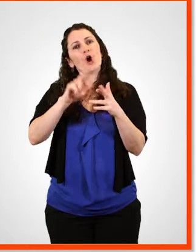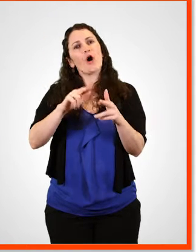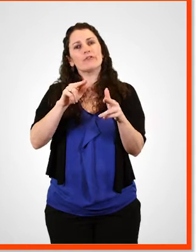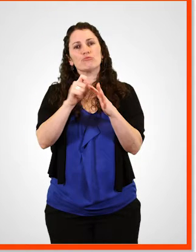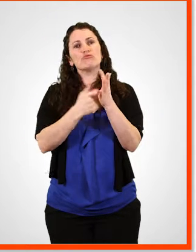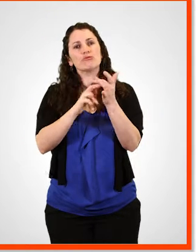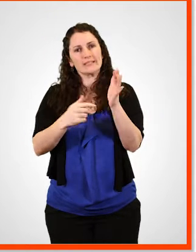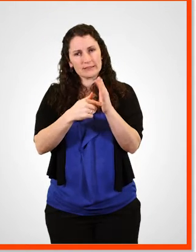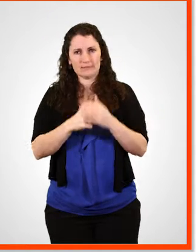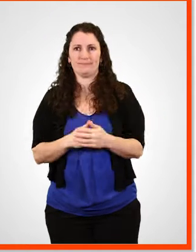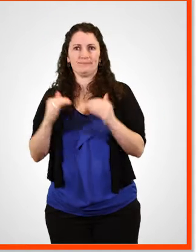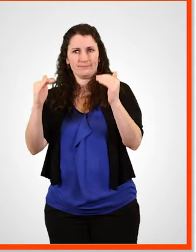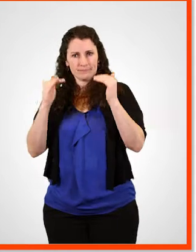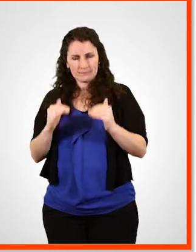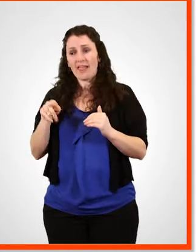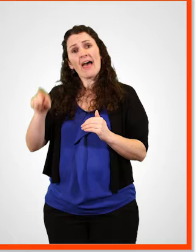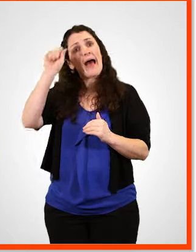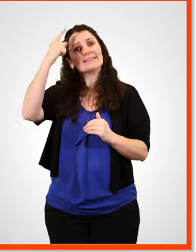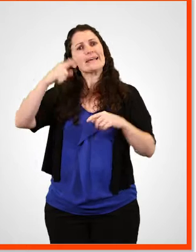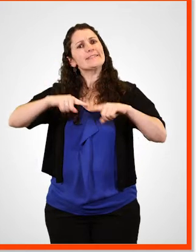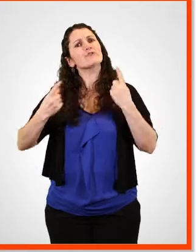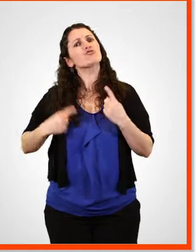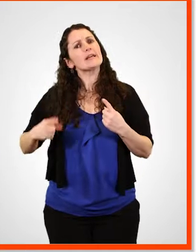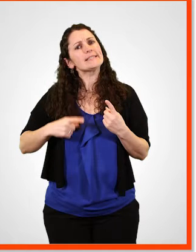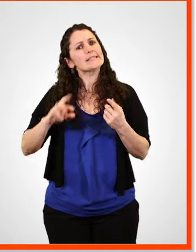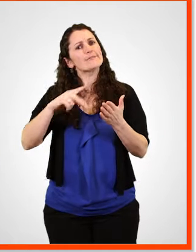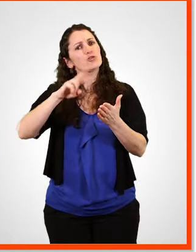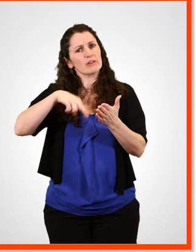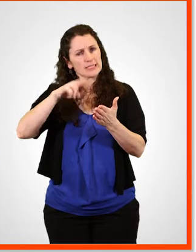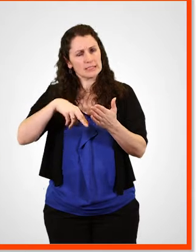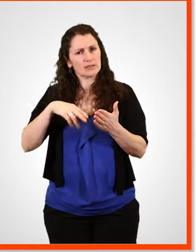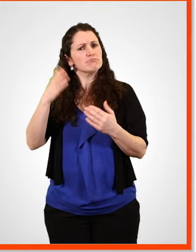different purposes for reading. If you remember in a previous presentation we talked about